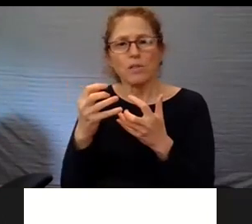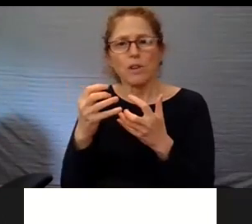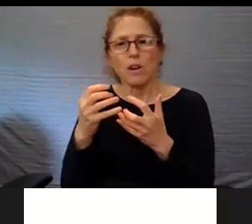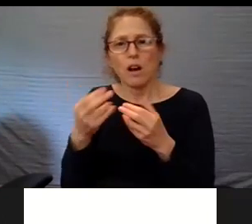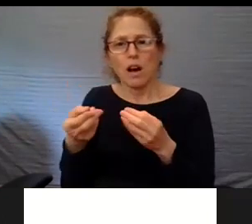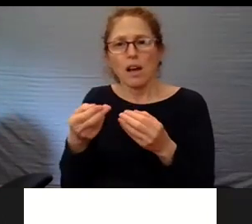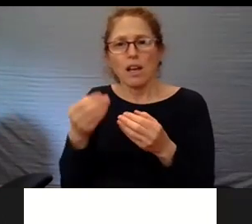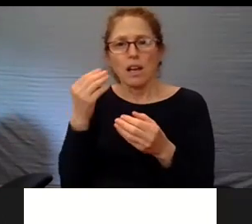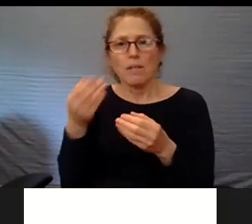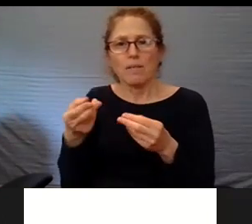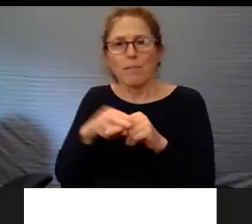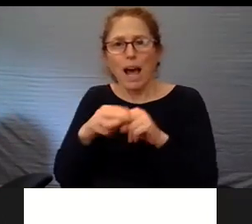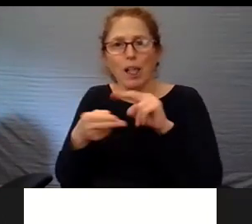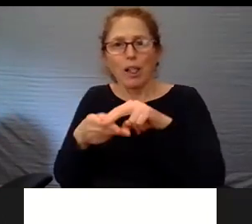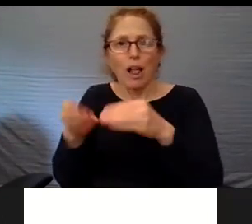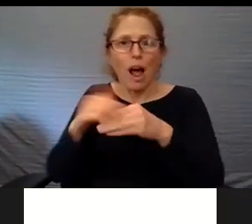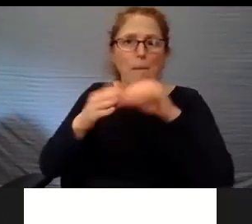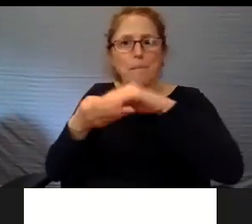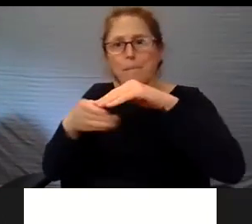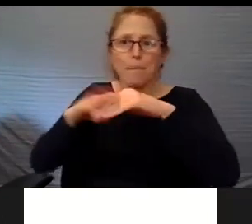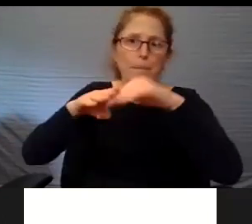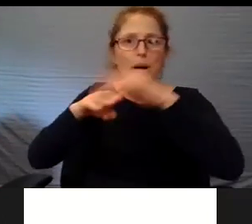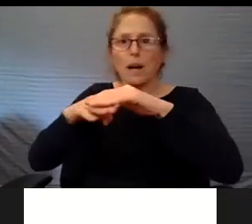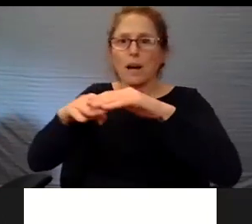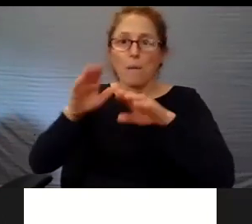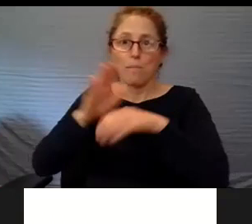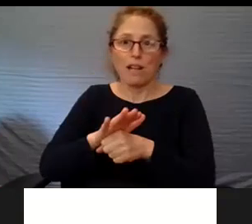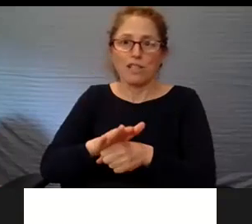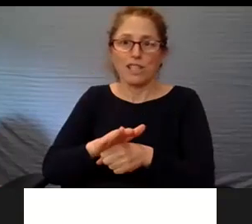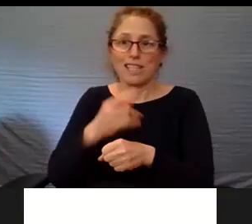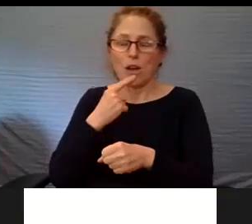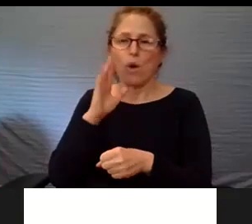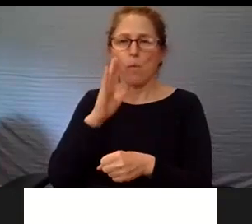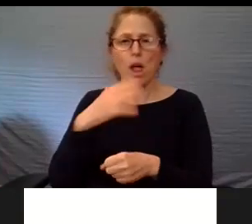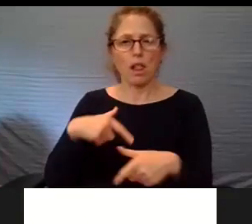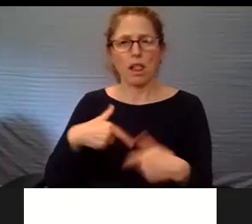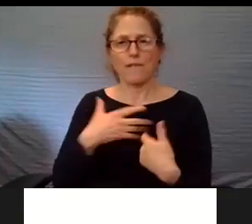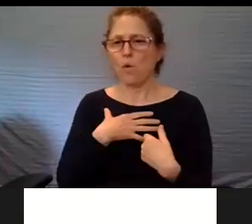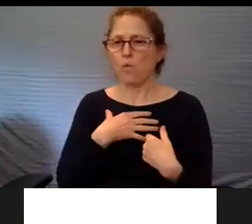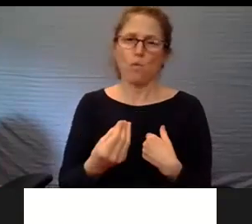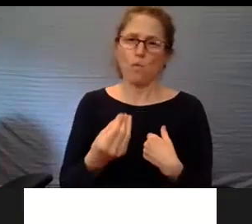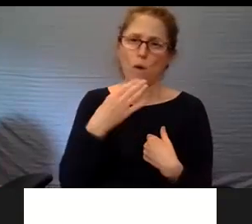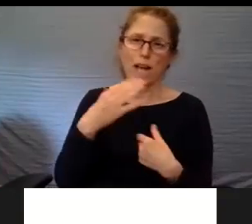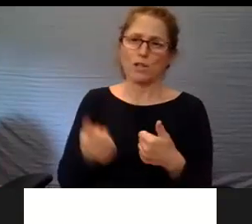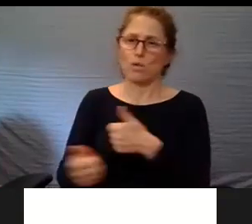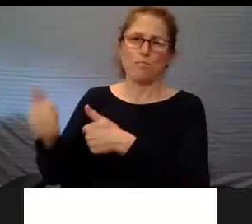each other and say, well, we're going to live in a white supremacist society that creates these co-morbidities for this group of